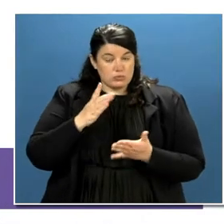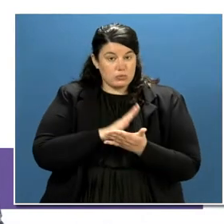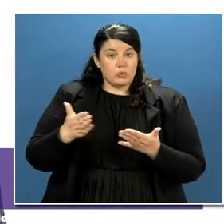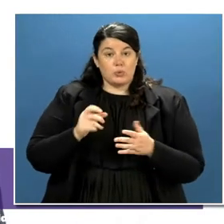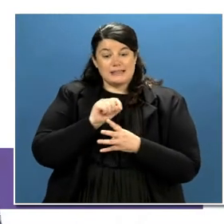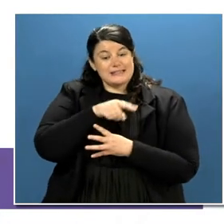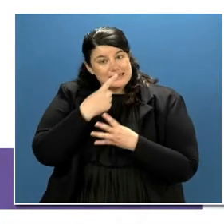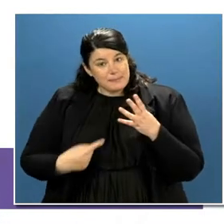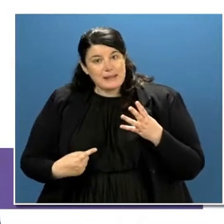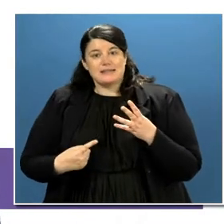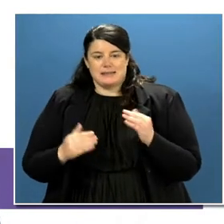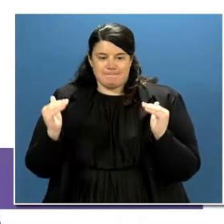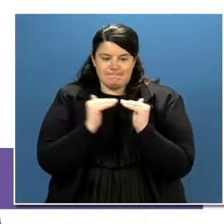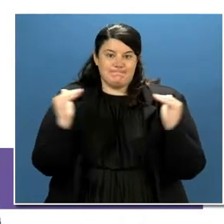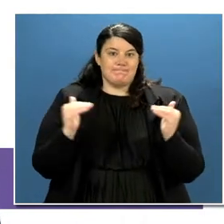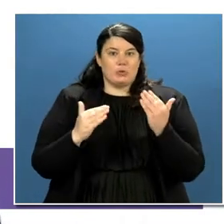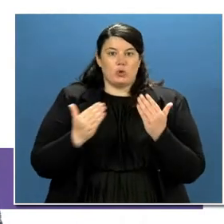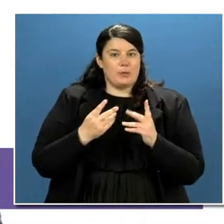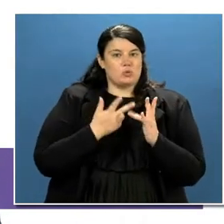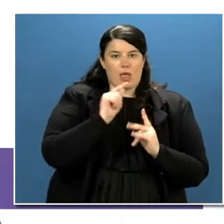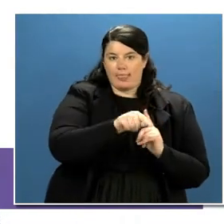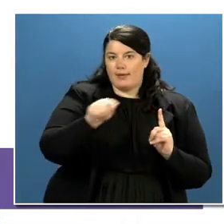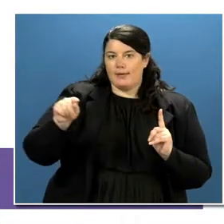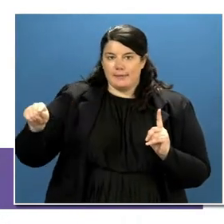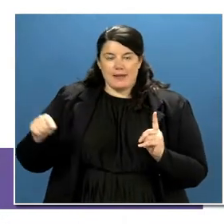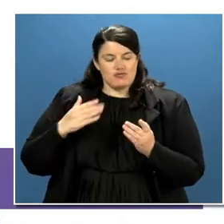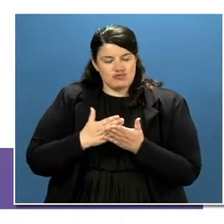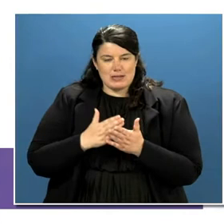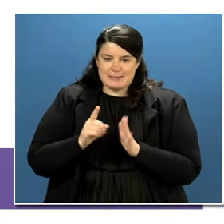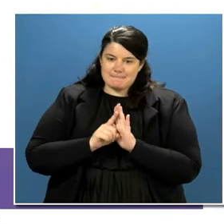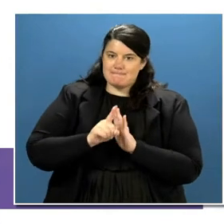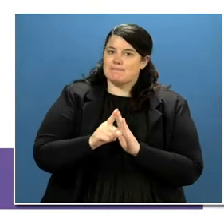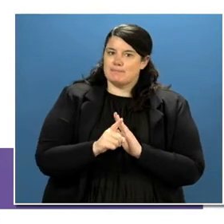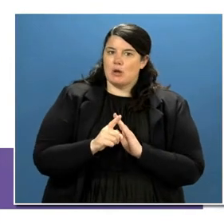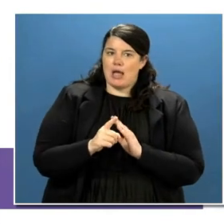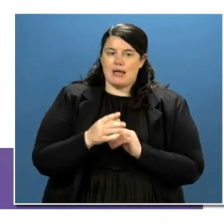equivalent of other diversity characteristics and step forward and seek to make a change.